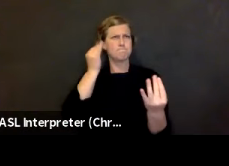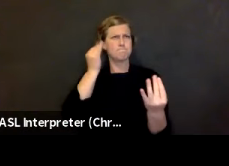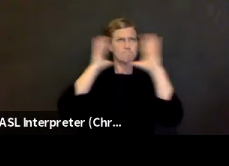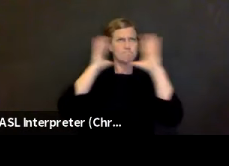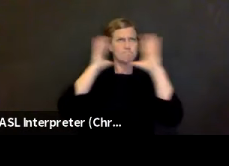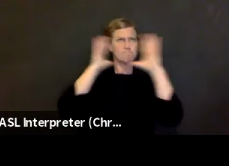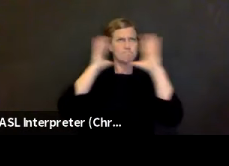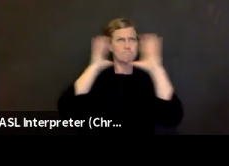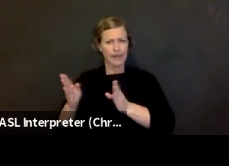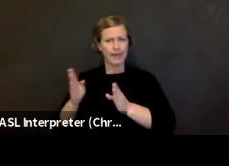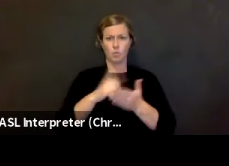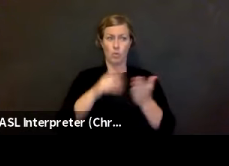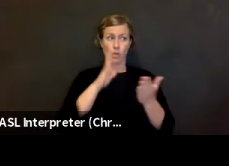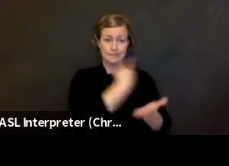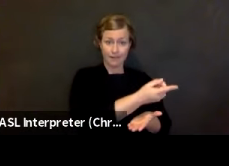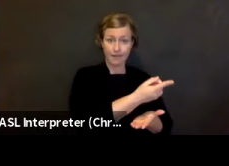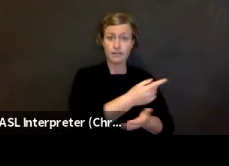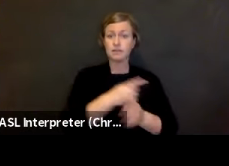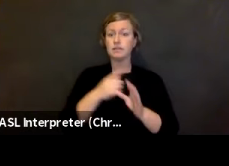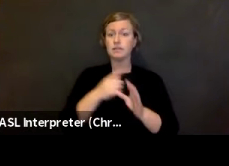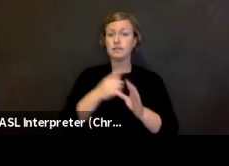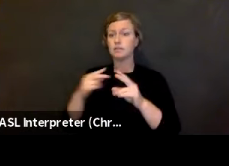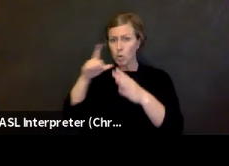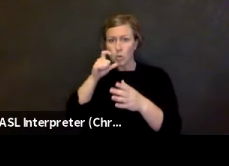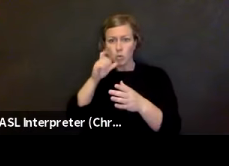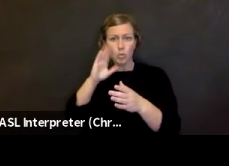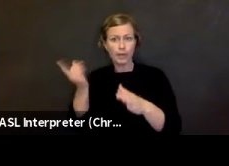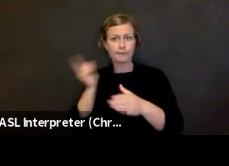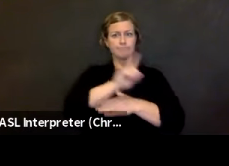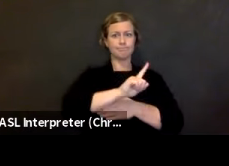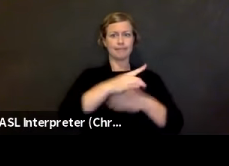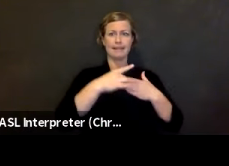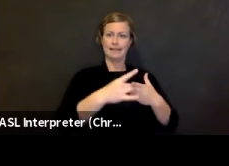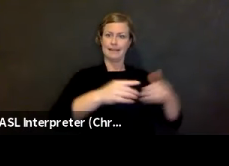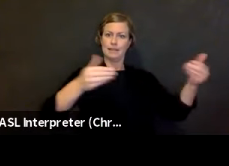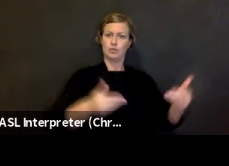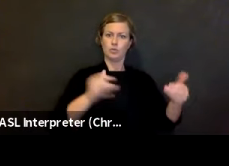you have been given and know what messages you want to